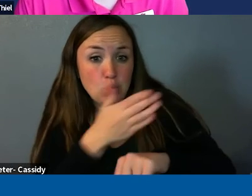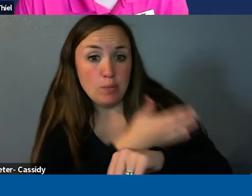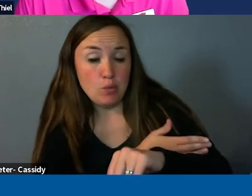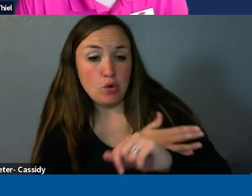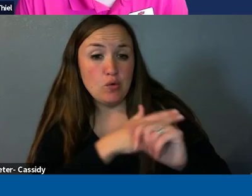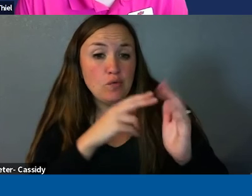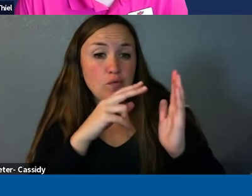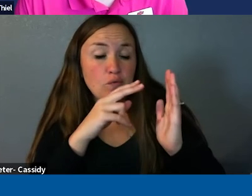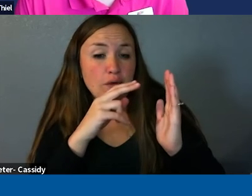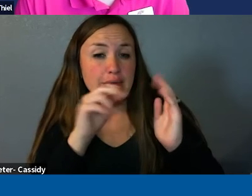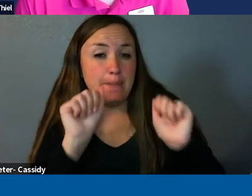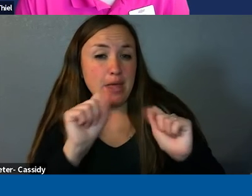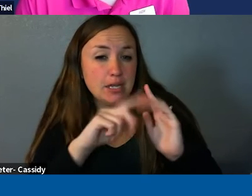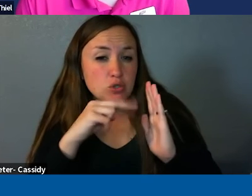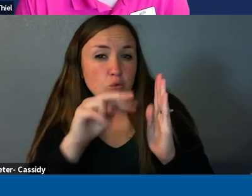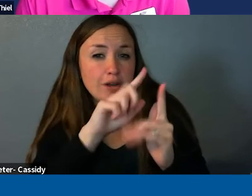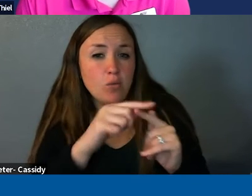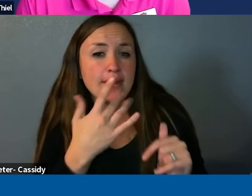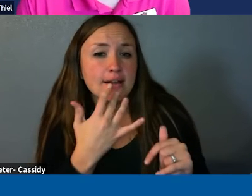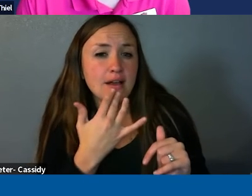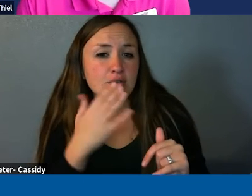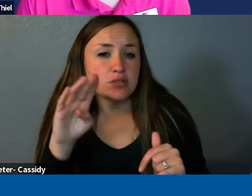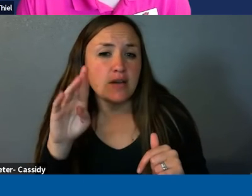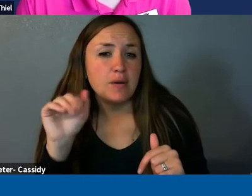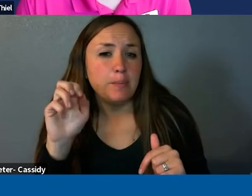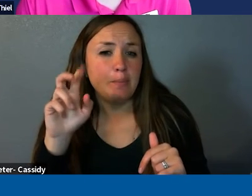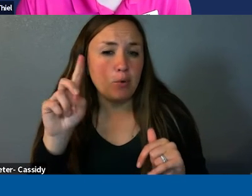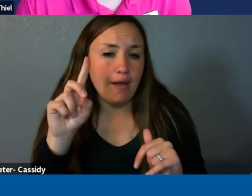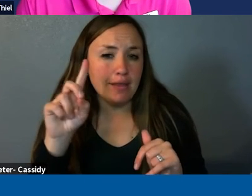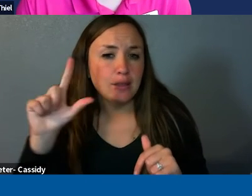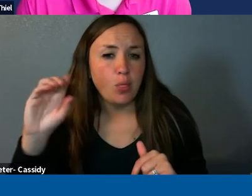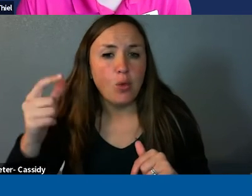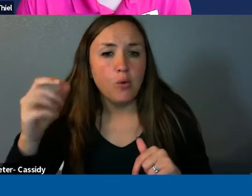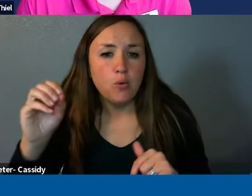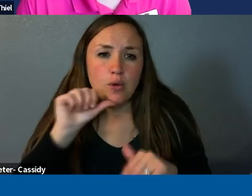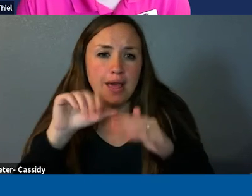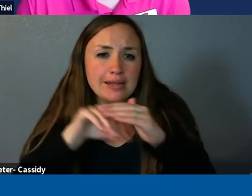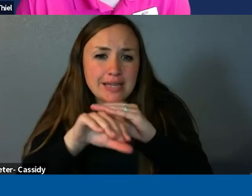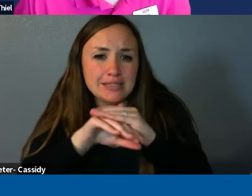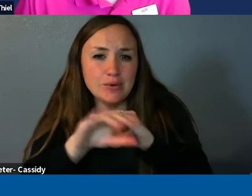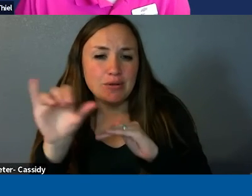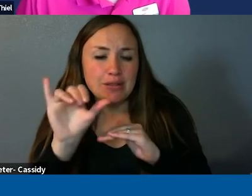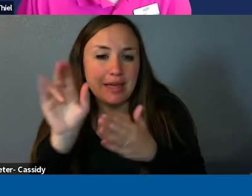when the colors of a brand identity are not accessible? In their case, a university,